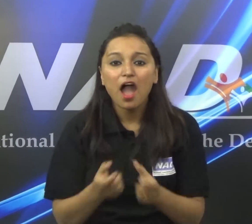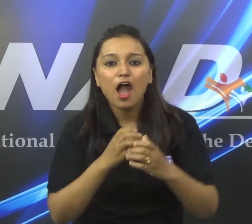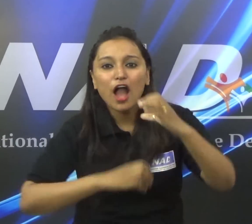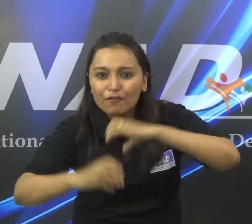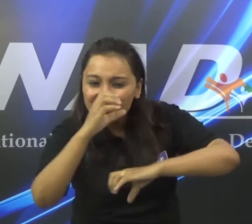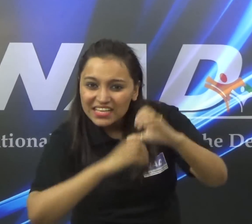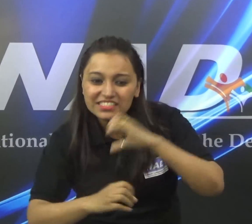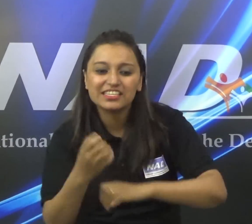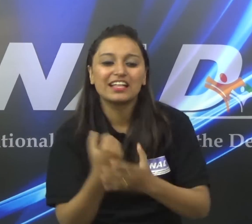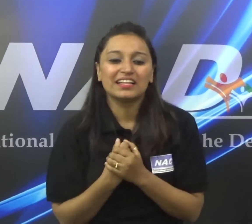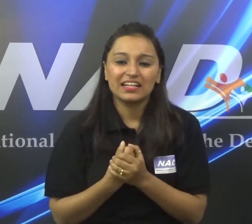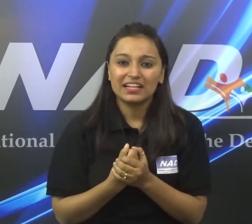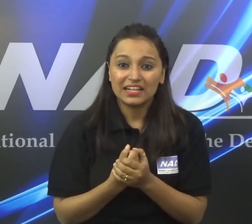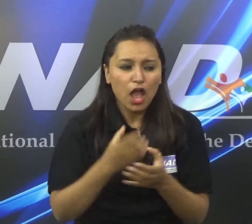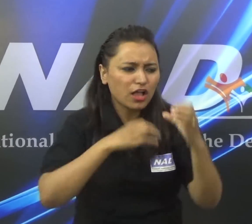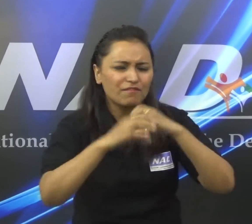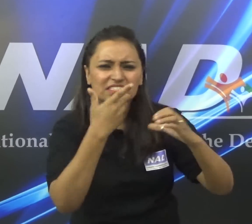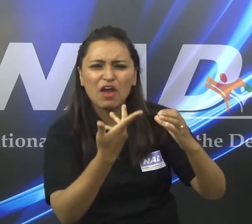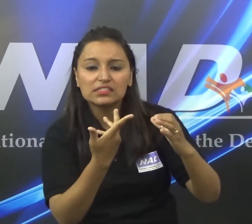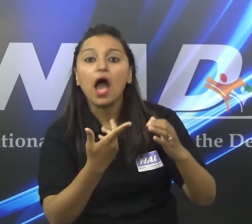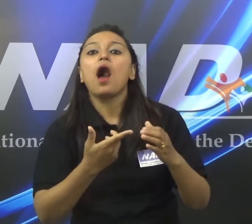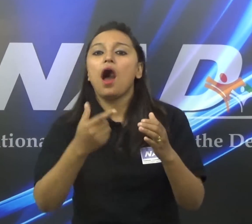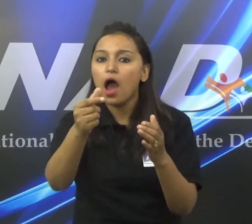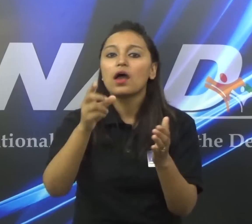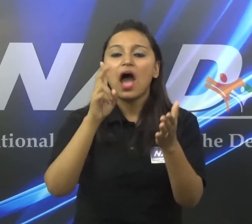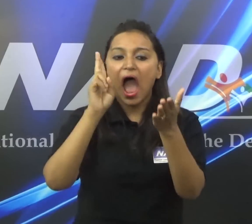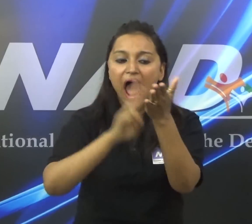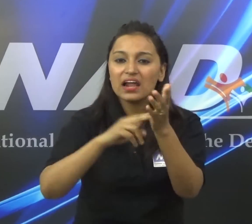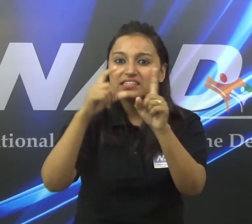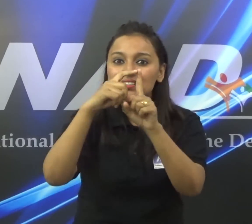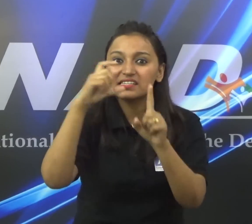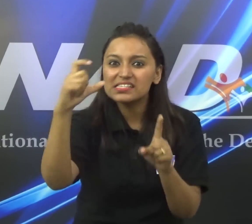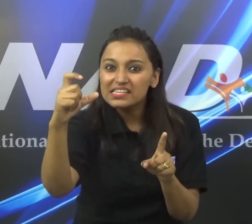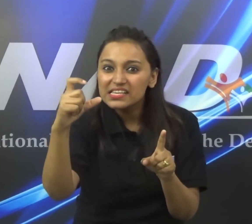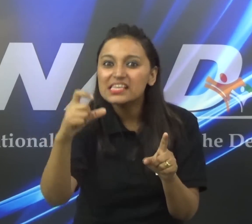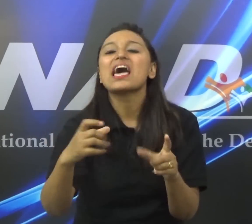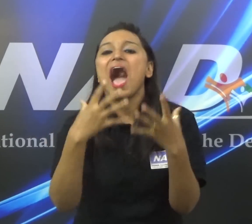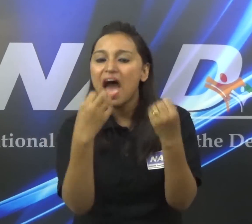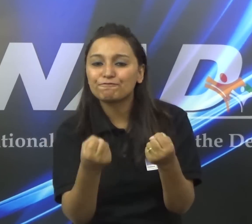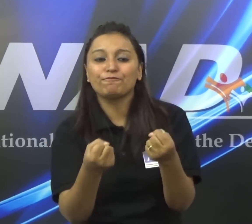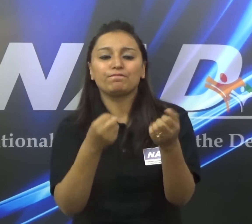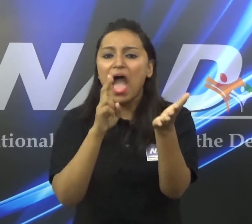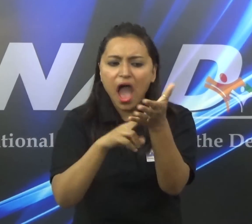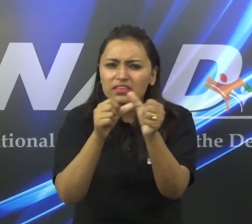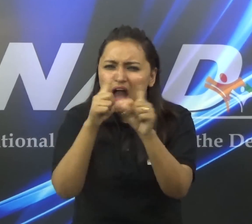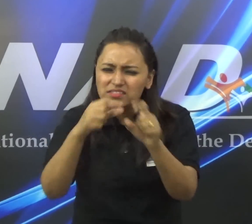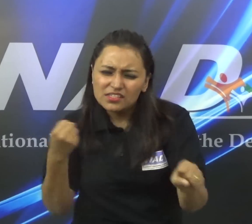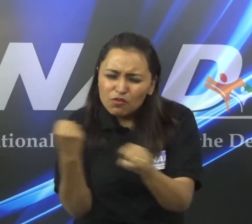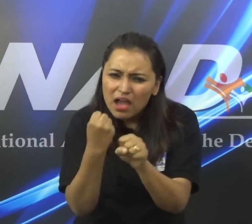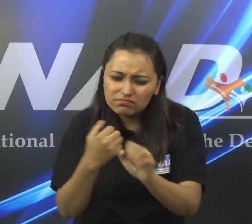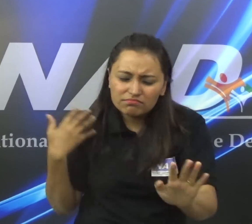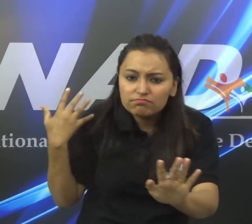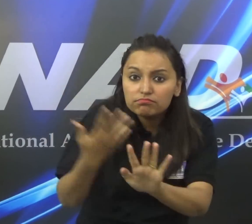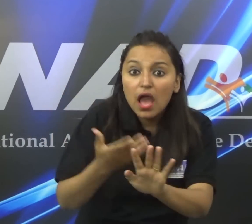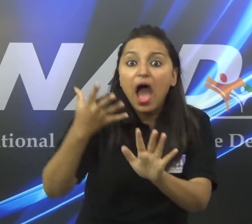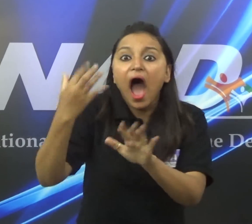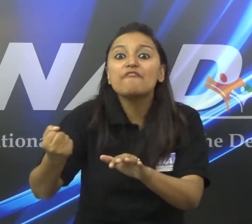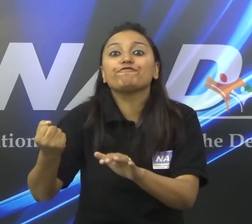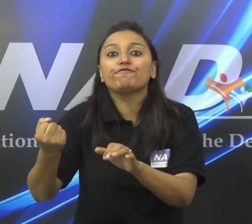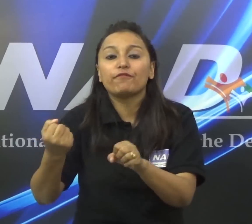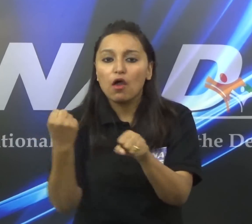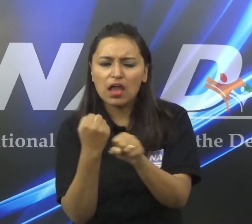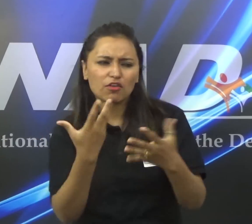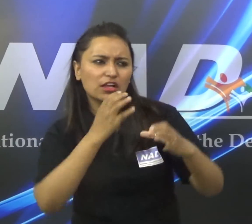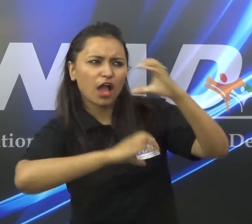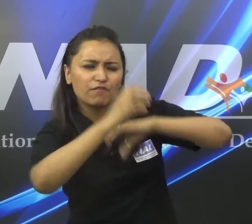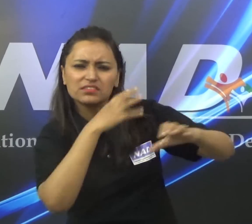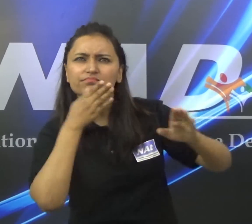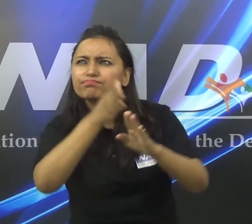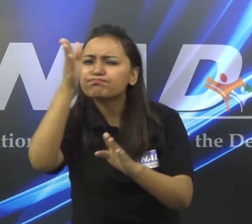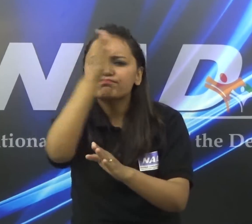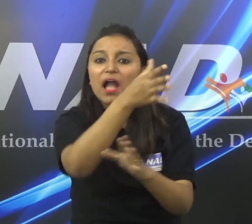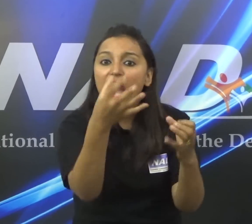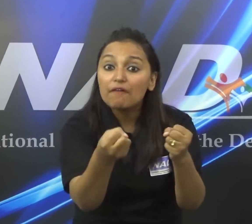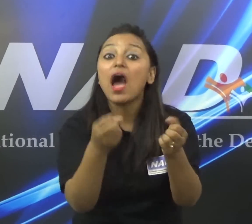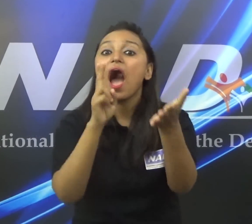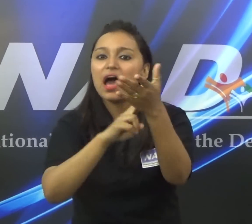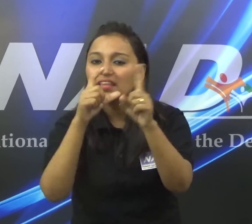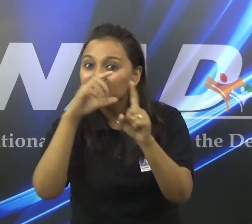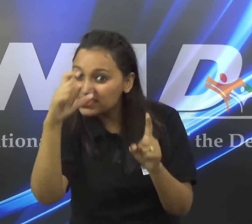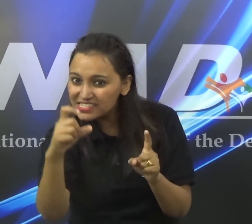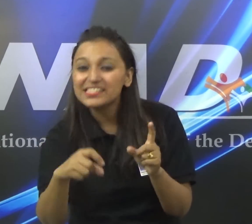Conference- there has been NDC conferences by NAD,